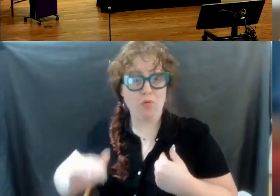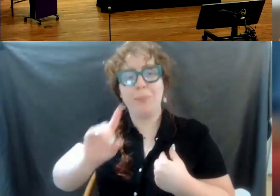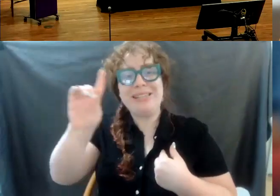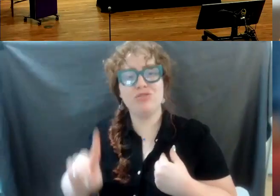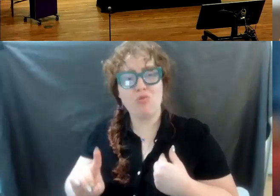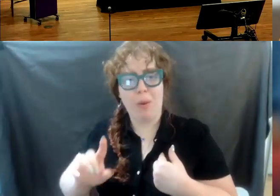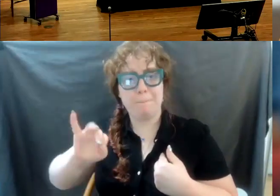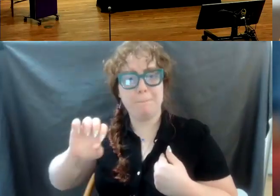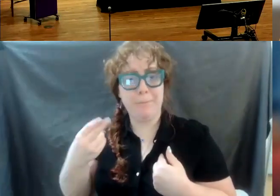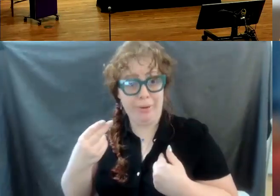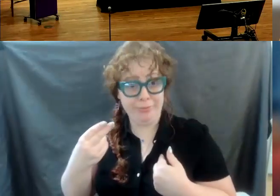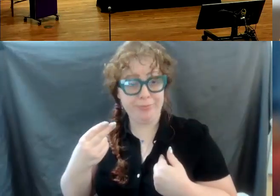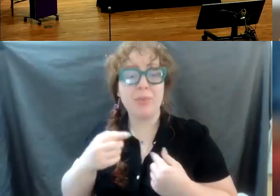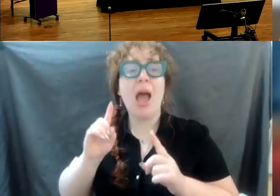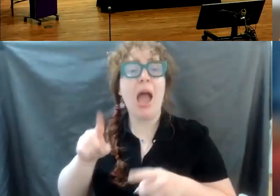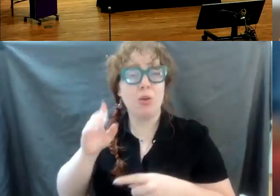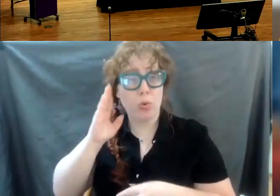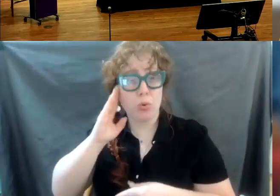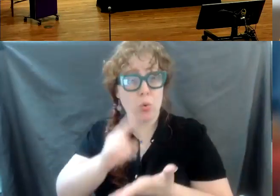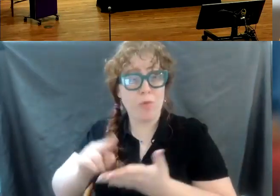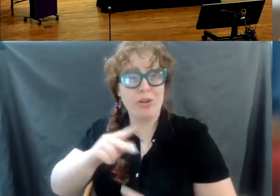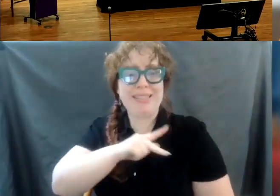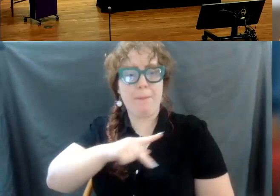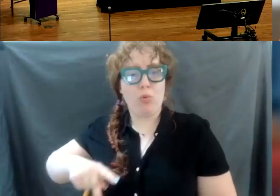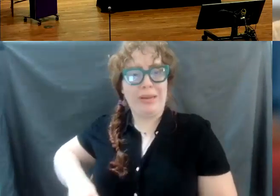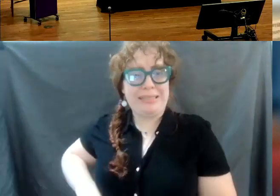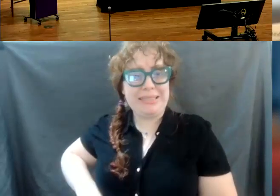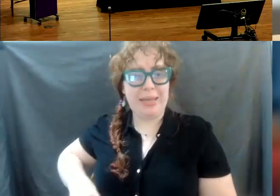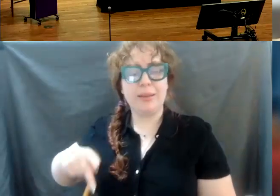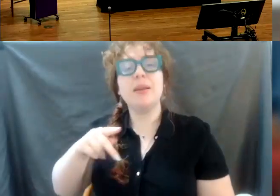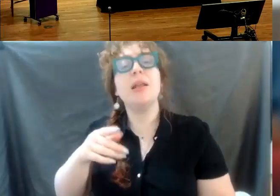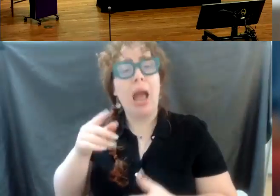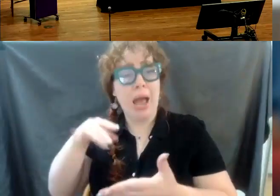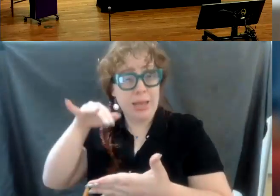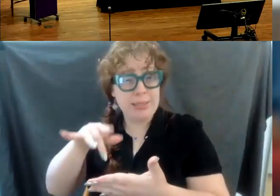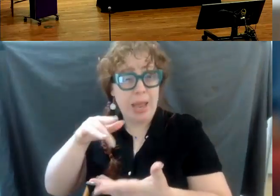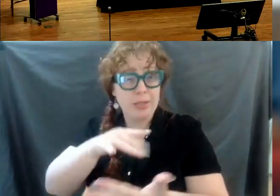I went to Princeton University for undergrad, where I studied sociology and minored in African American